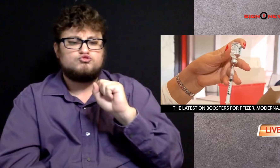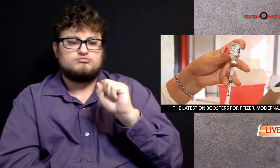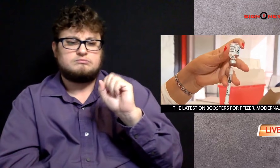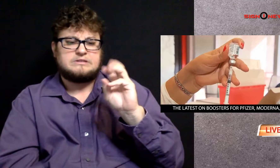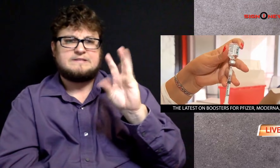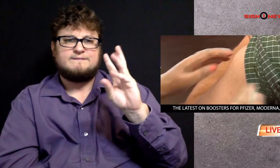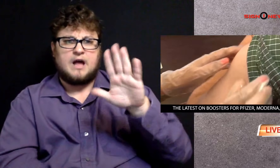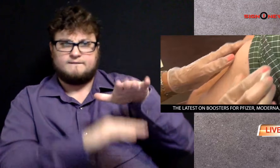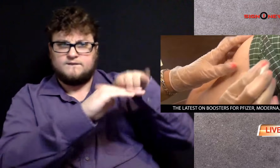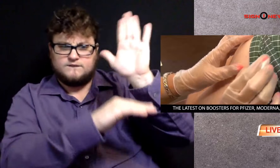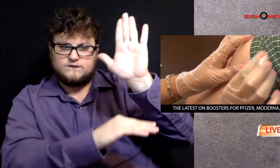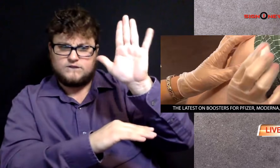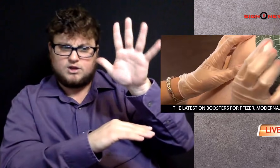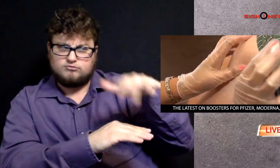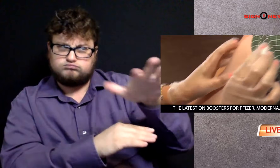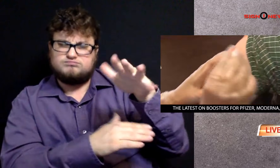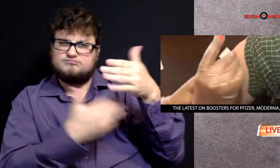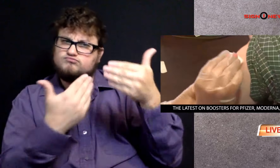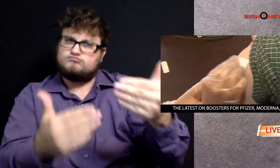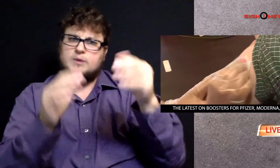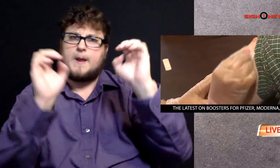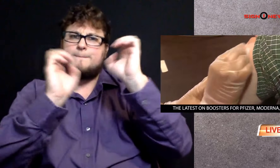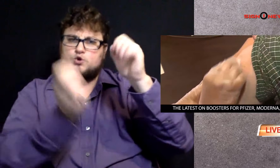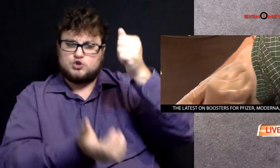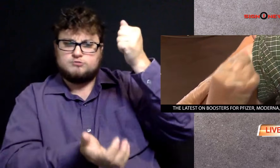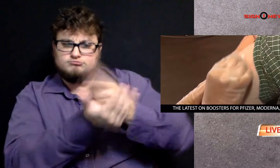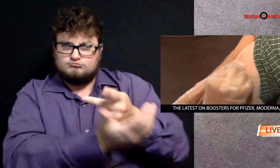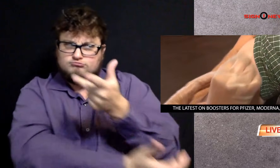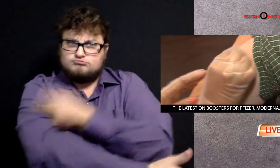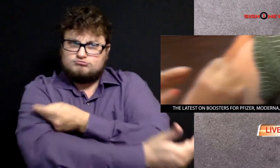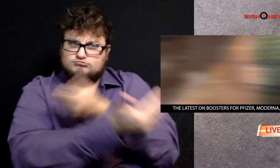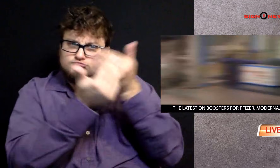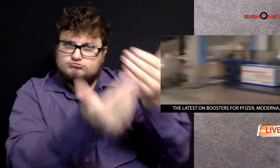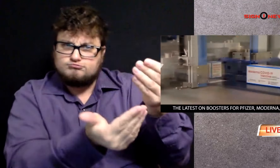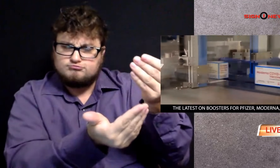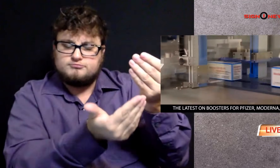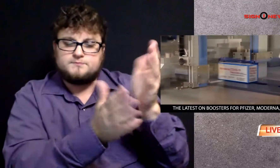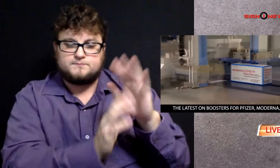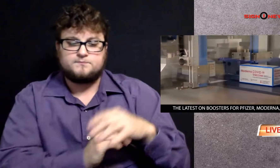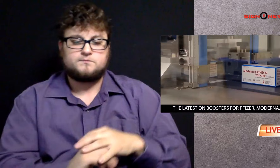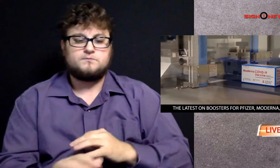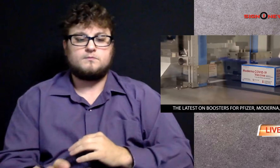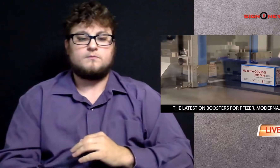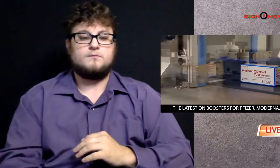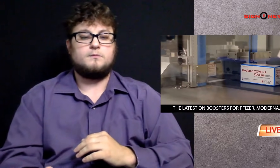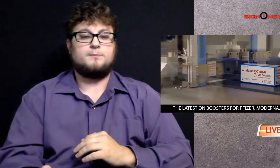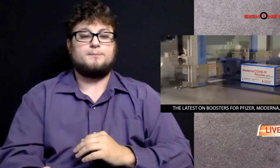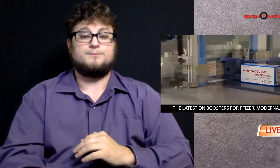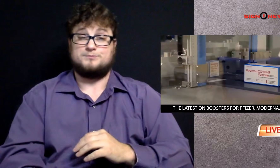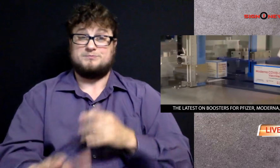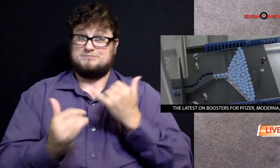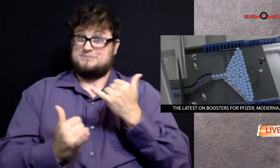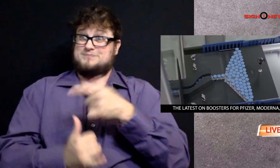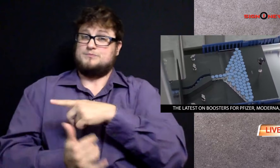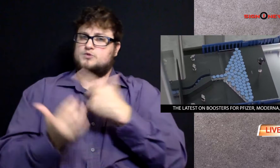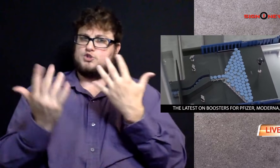last week vaccine advisors voted to recommend emergency use authorization of recommend emergency use authorization of pfizer's booster pfizer's booster for people